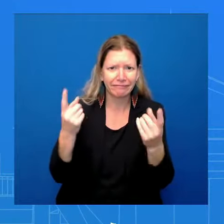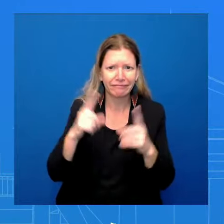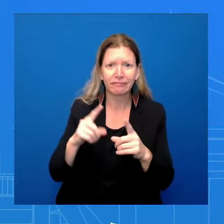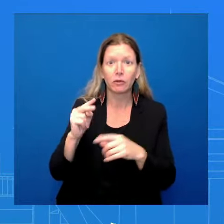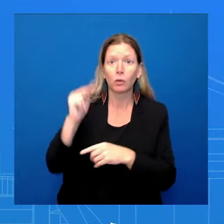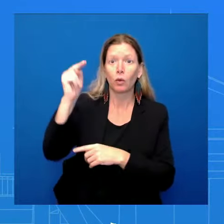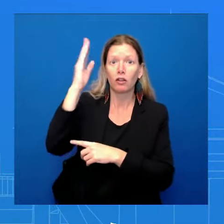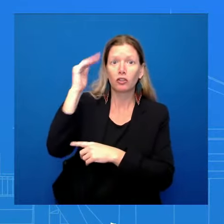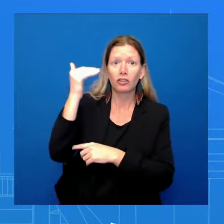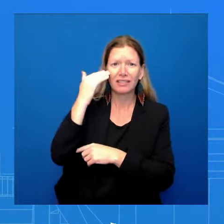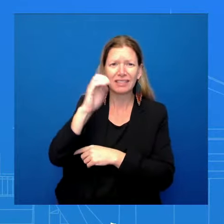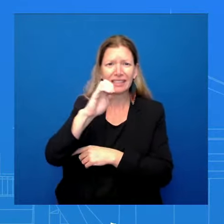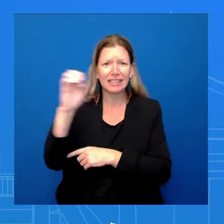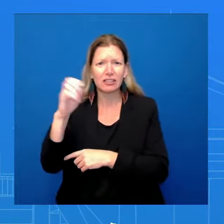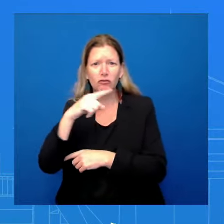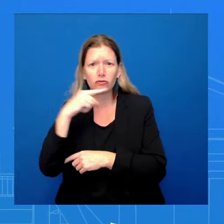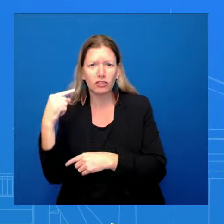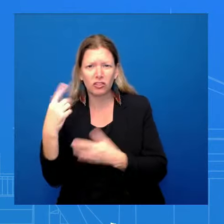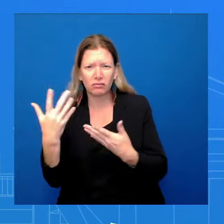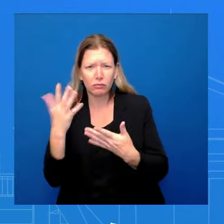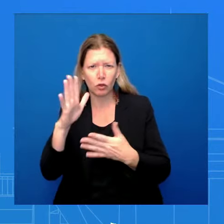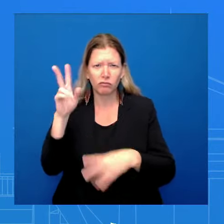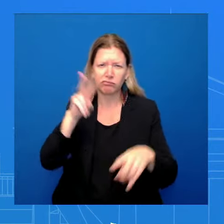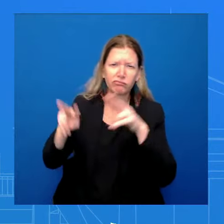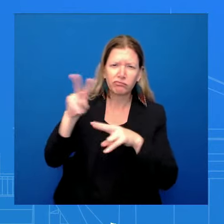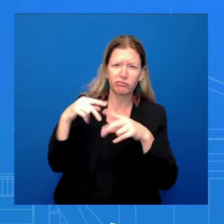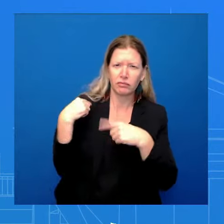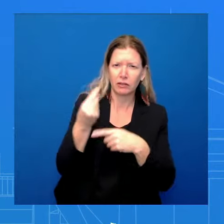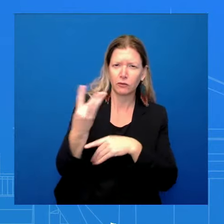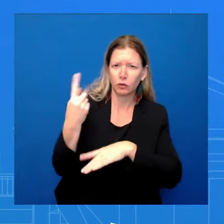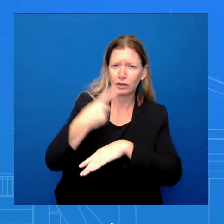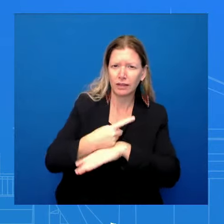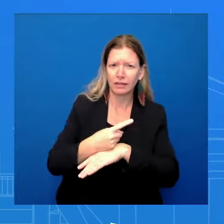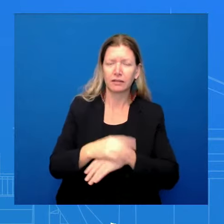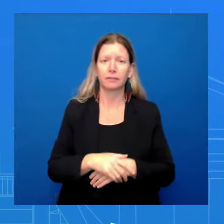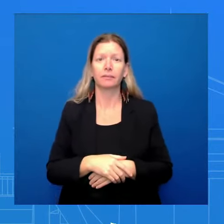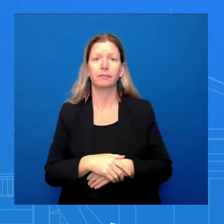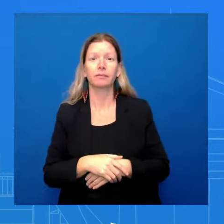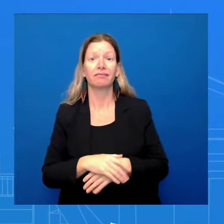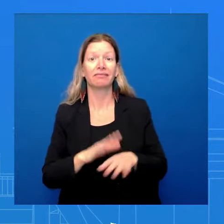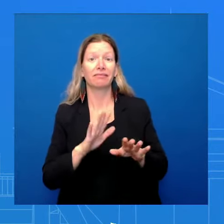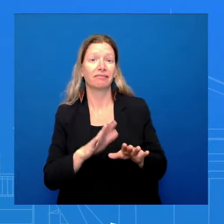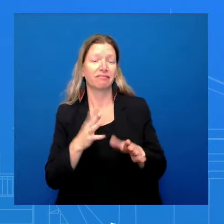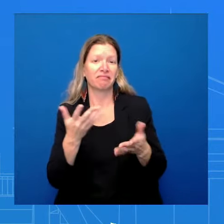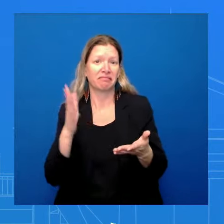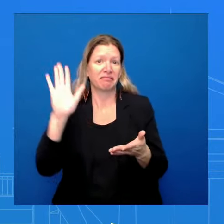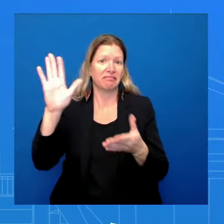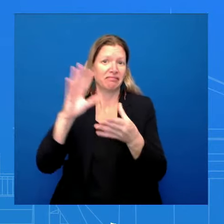to take their word for that or basically anything they say. We'll see what actually ends up happening. Our view has been before the visit